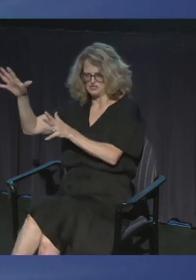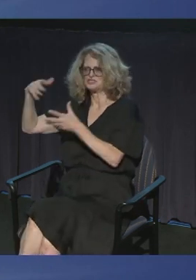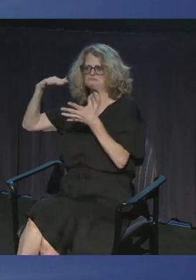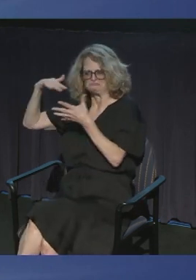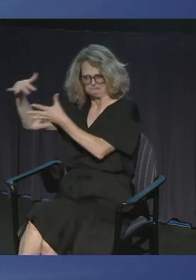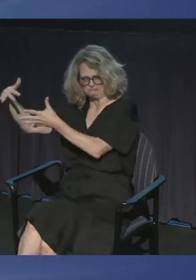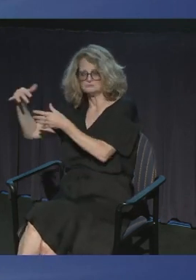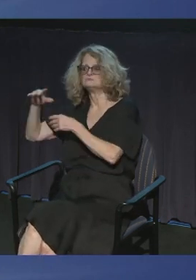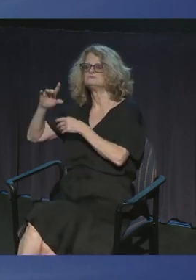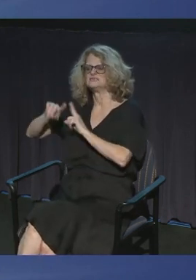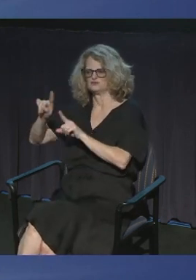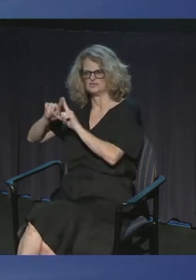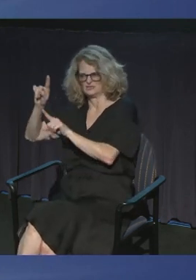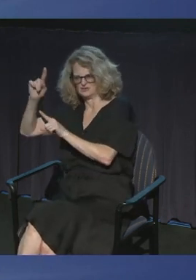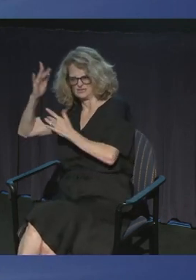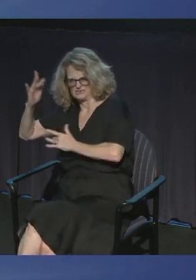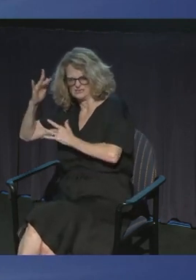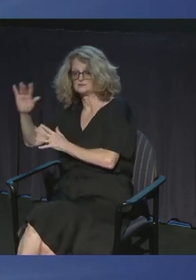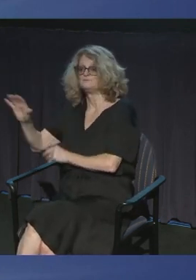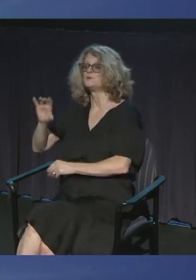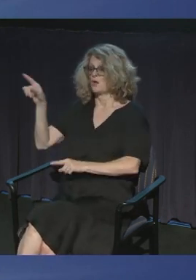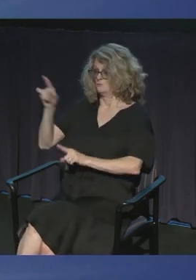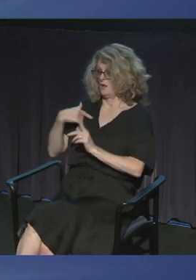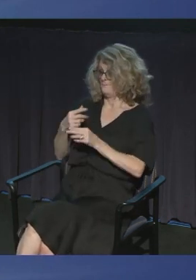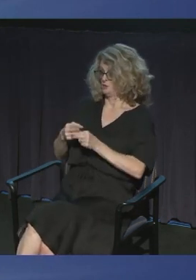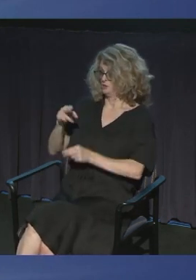AND THE CIITA I ALREADY MENTIONED IS LINKED TO TYPE II